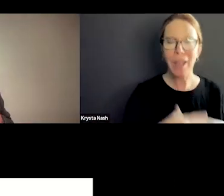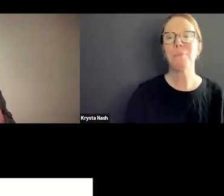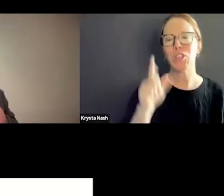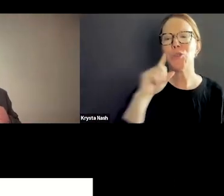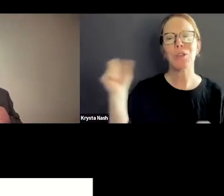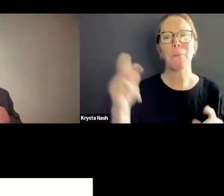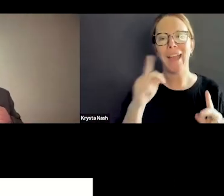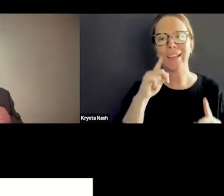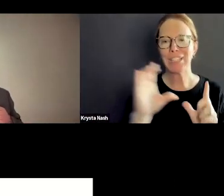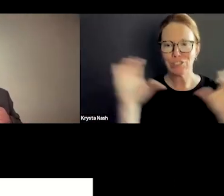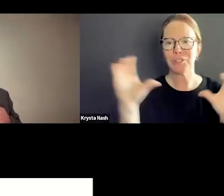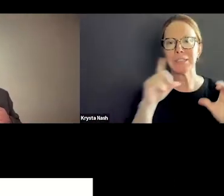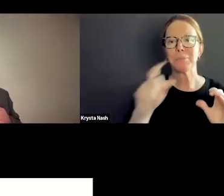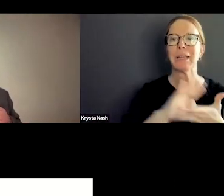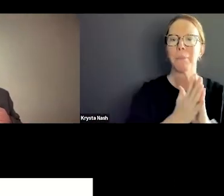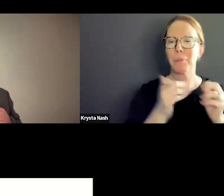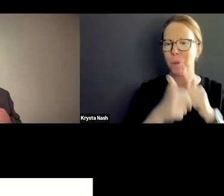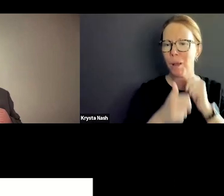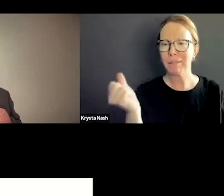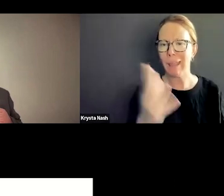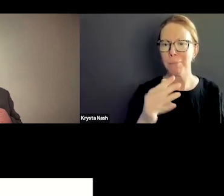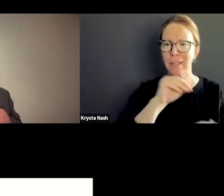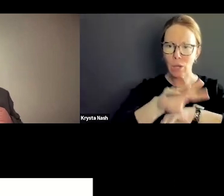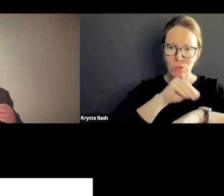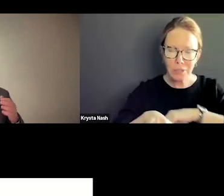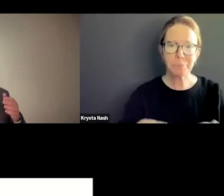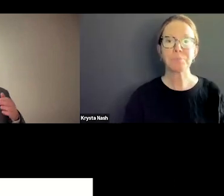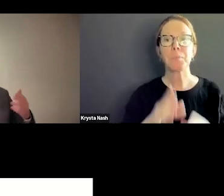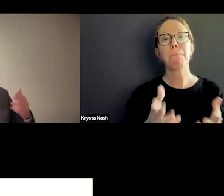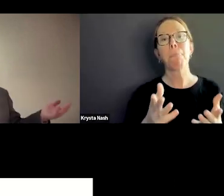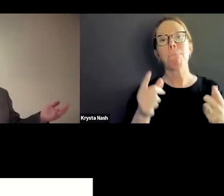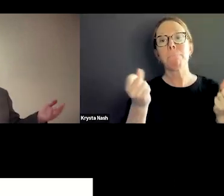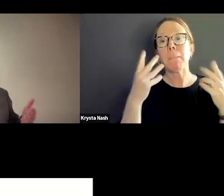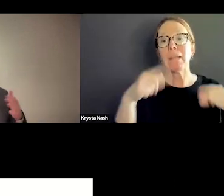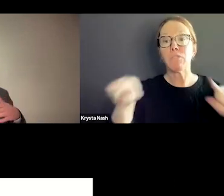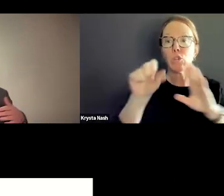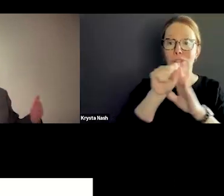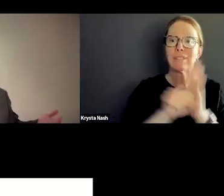To become a problem gambling counselor. And many of those states will then certify you and lots of different